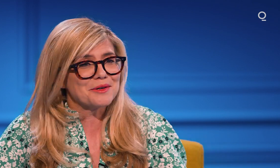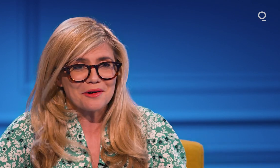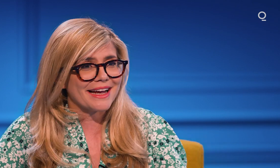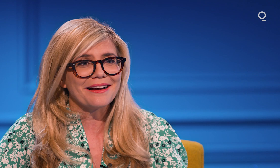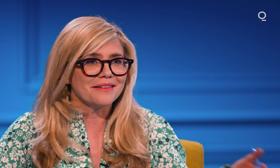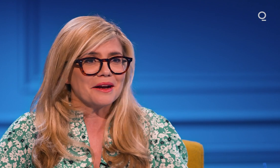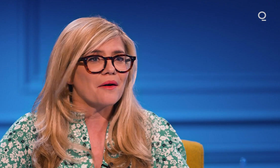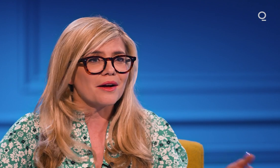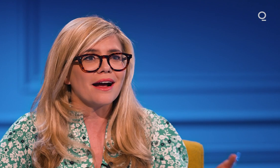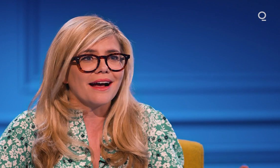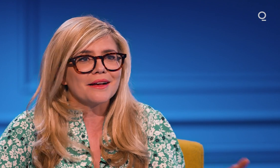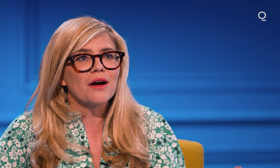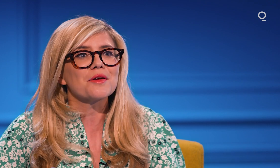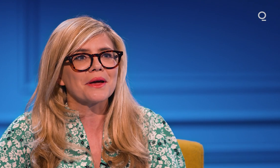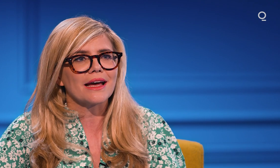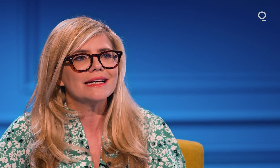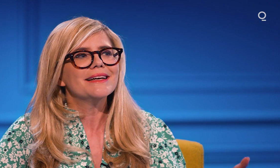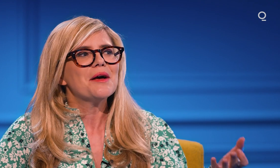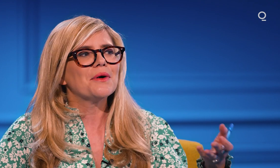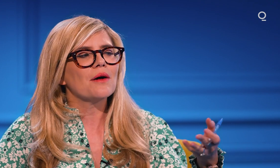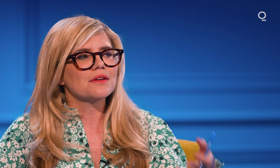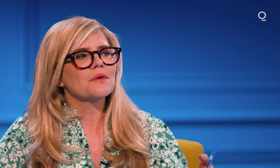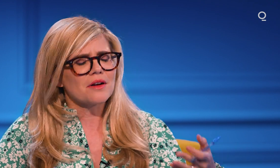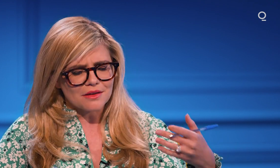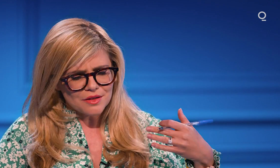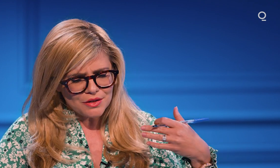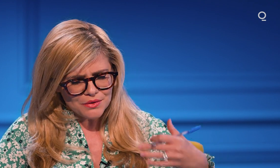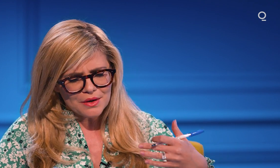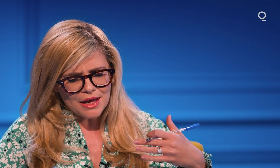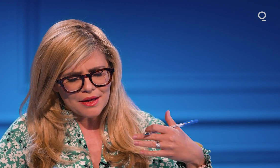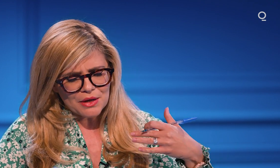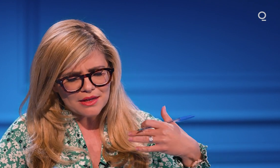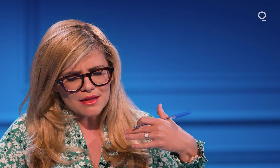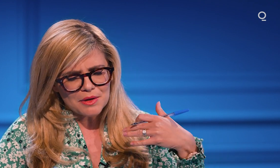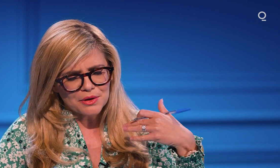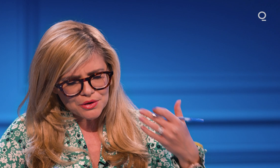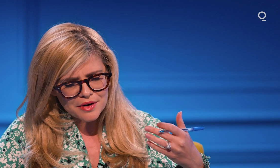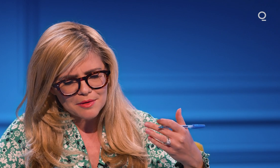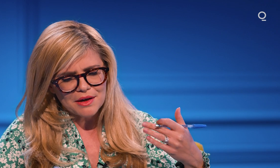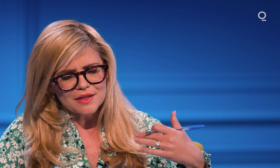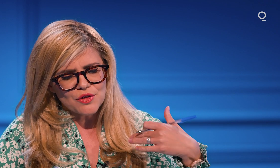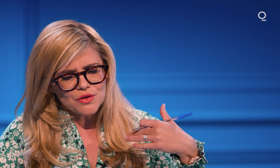It was great. You know, I was okay. But I was gonna ask you, because I think people are curious about this.